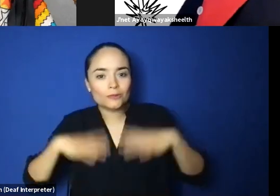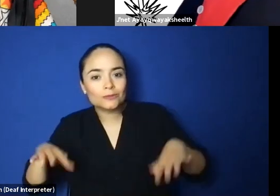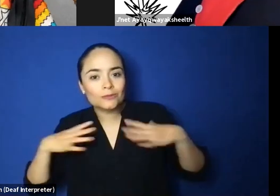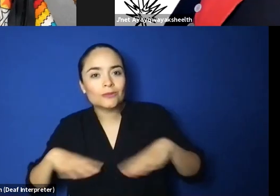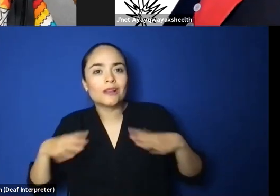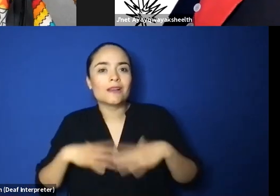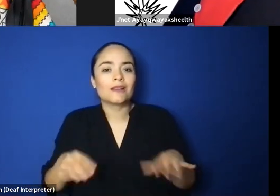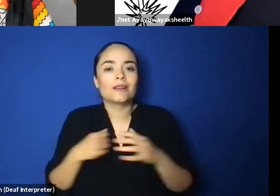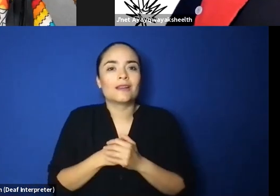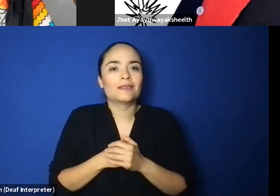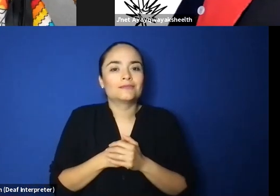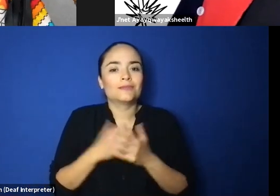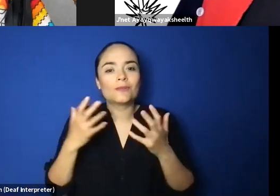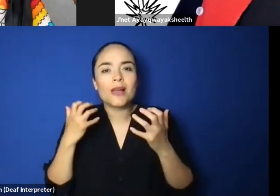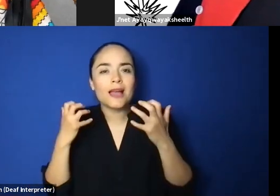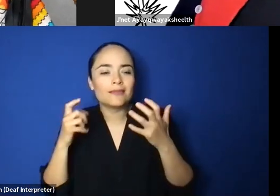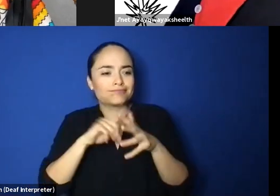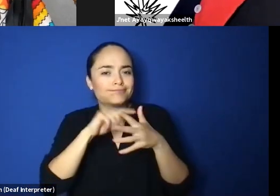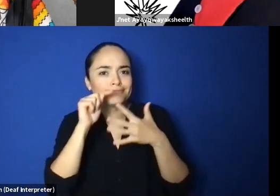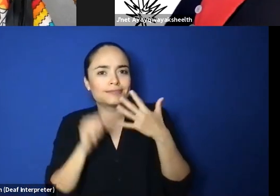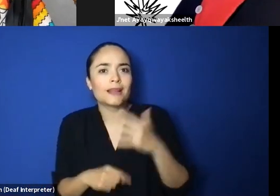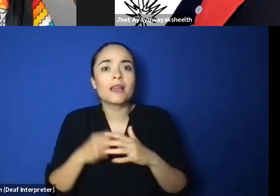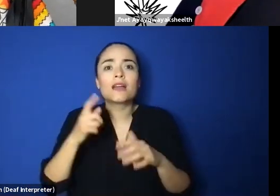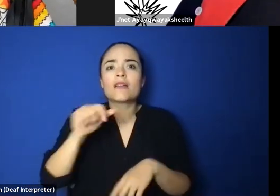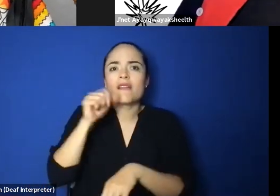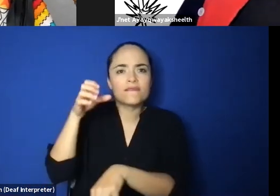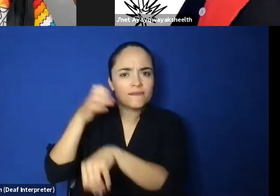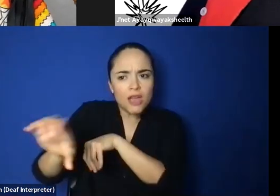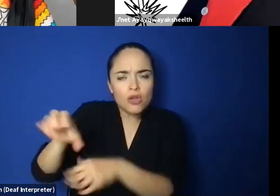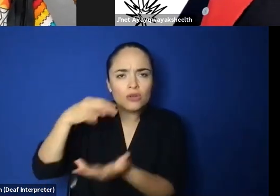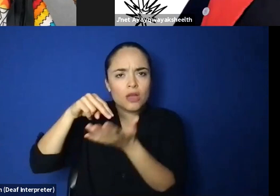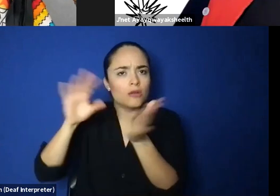like, I never would force them to dance, only if they want to, but they always have that choice,